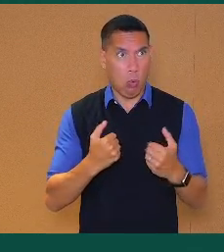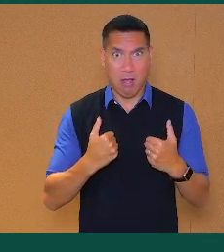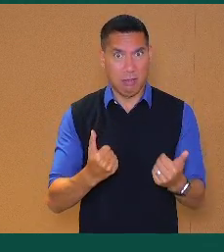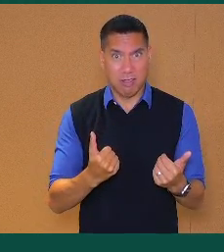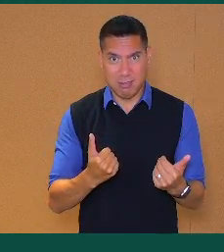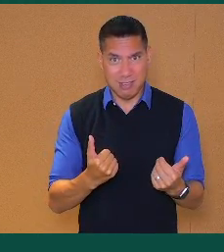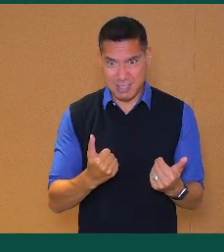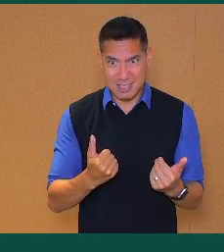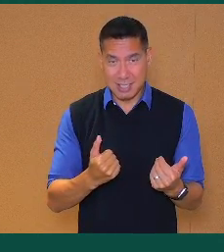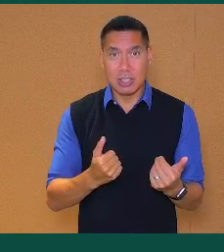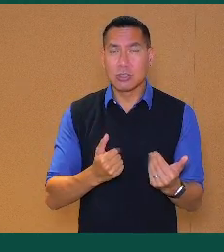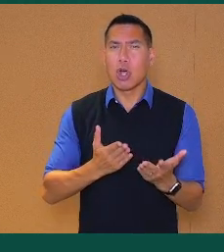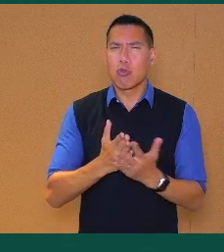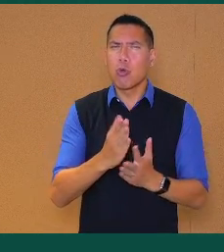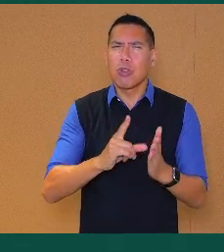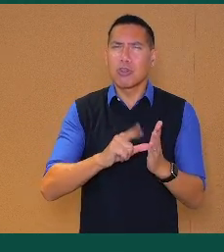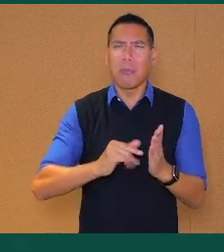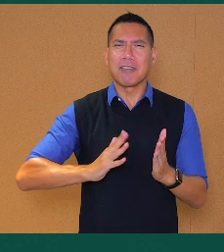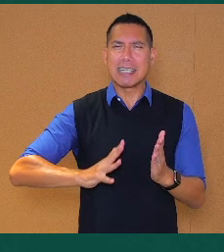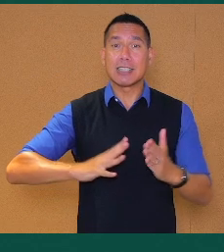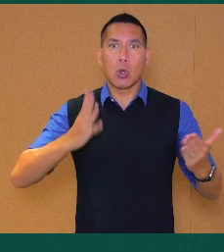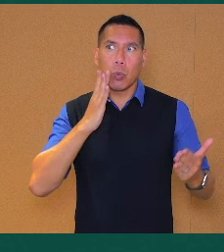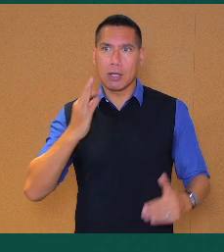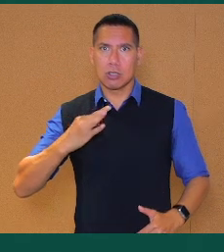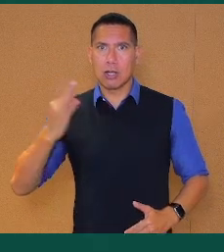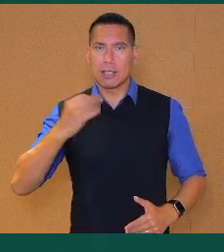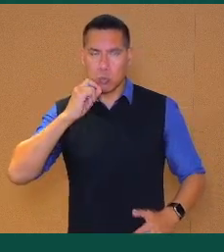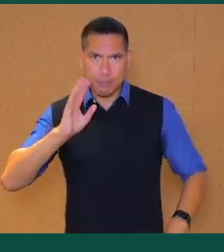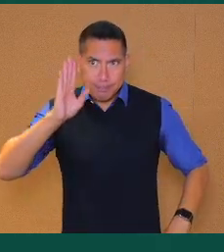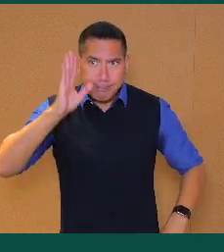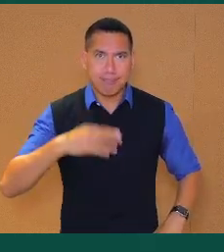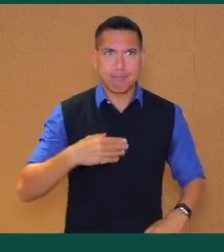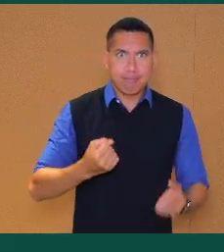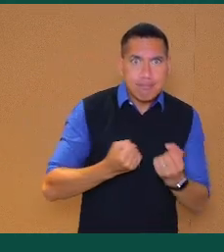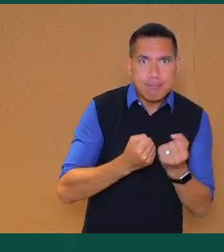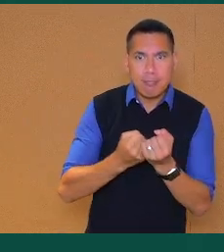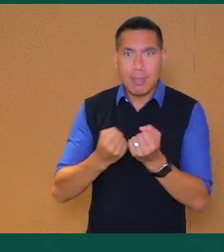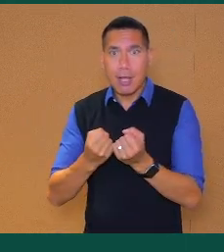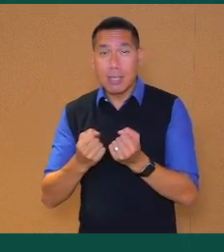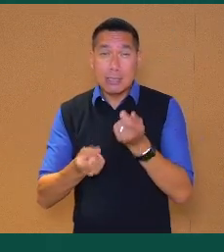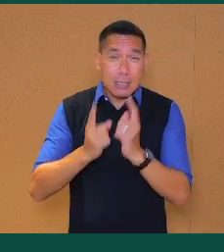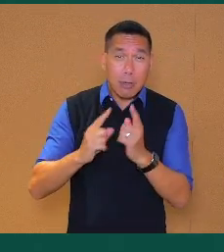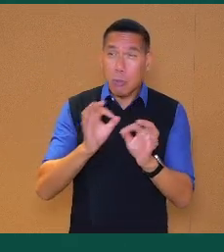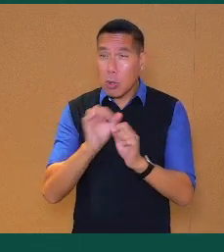be as strong and as healthy as we have been and in times of